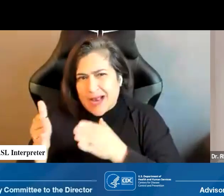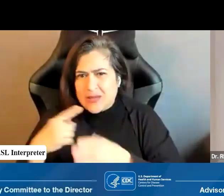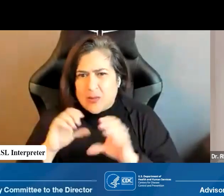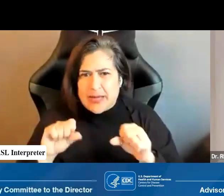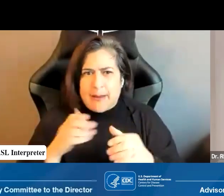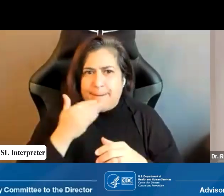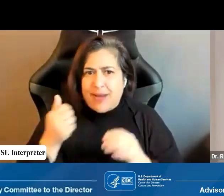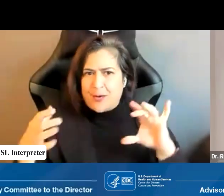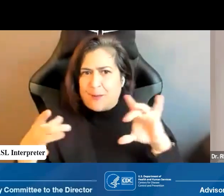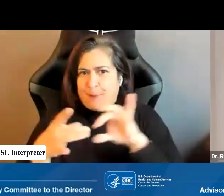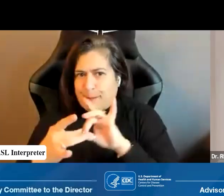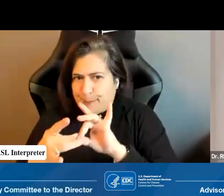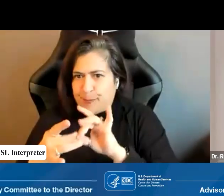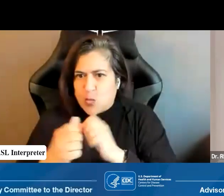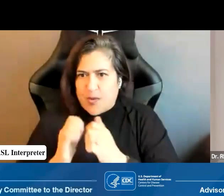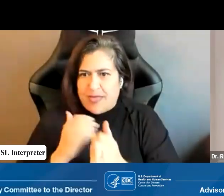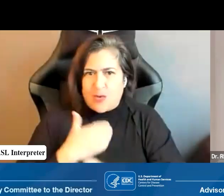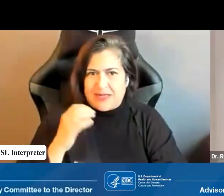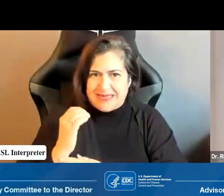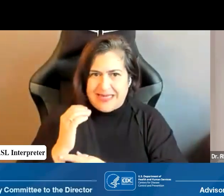with our CMS and HRSA colleagues.